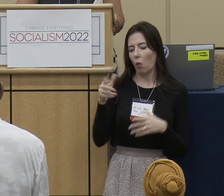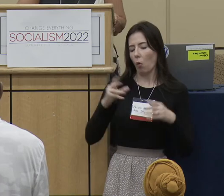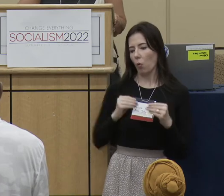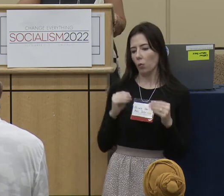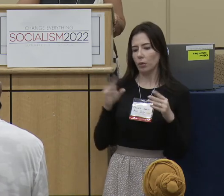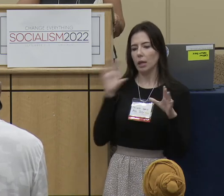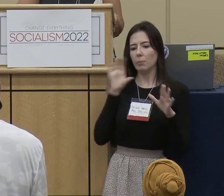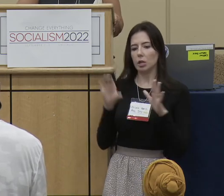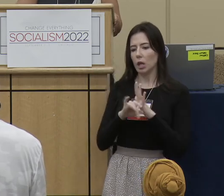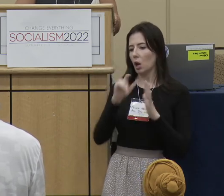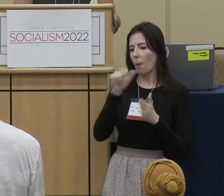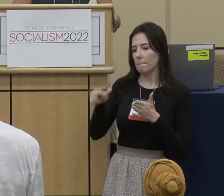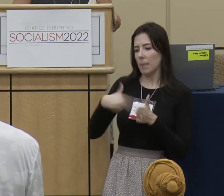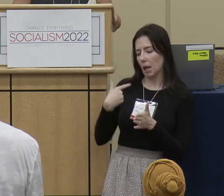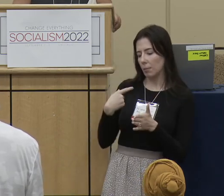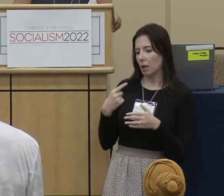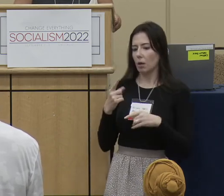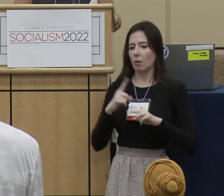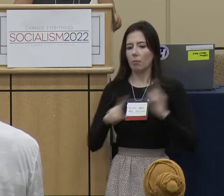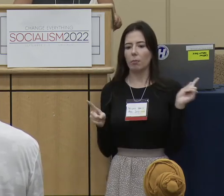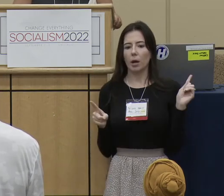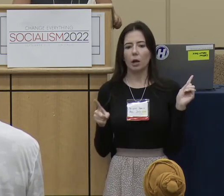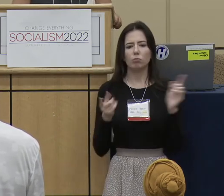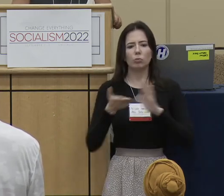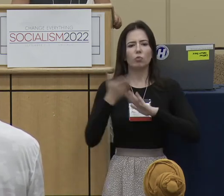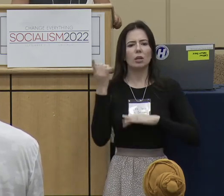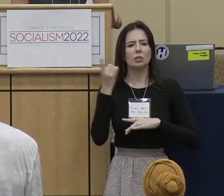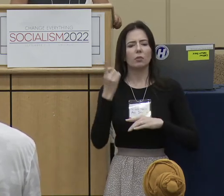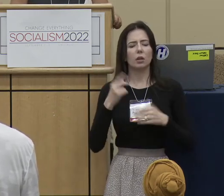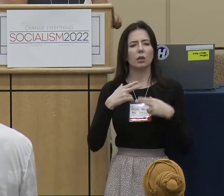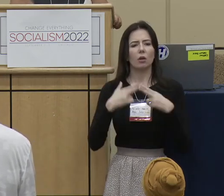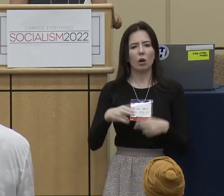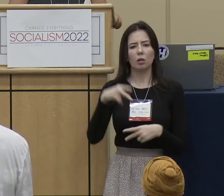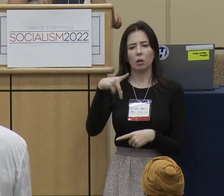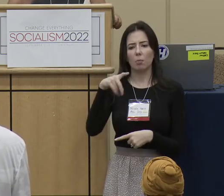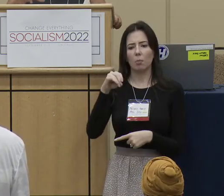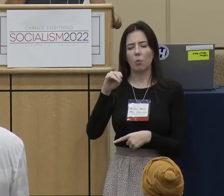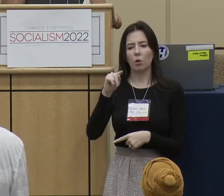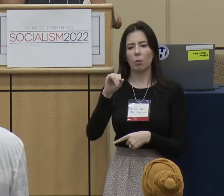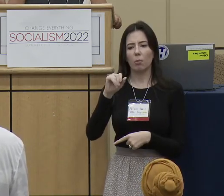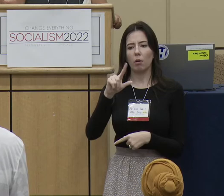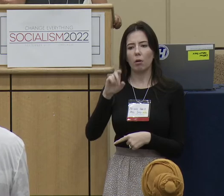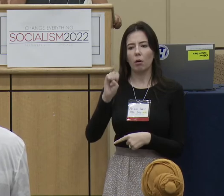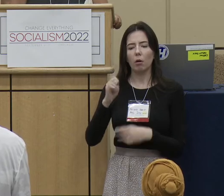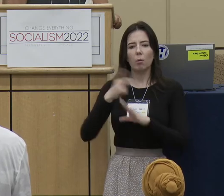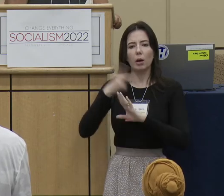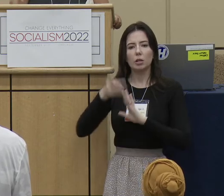they don't own me. You know, pay me. But we're in something